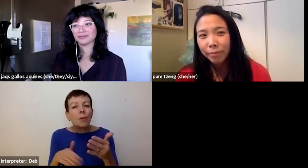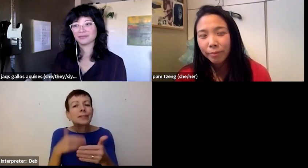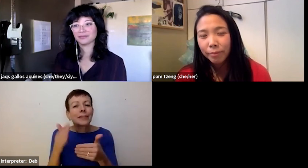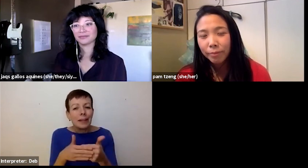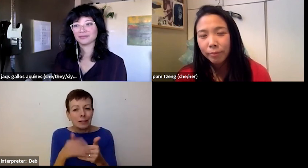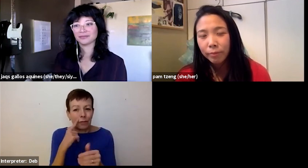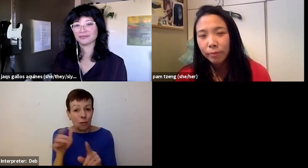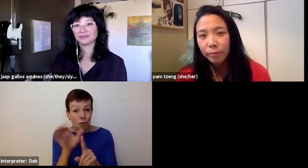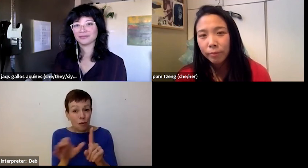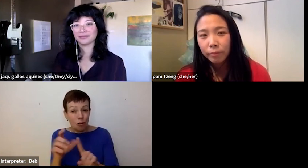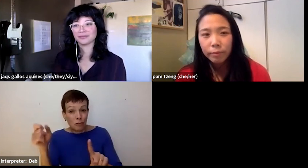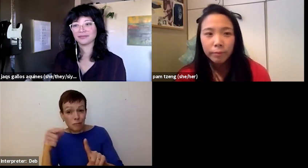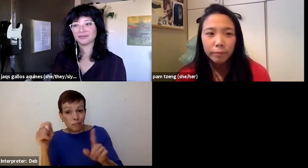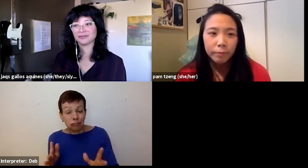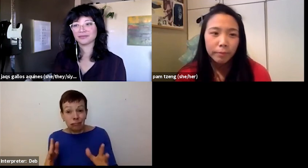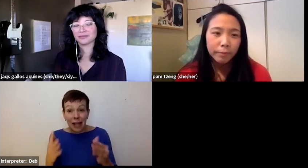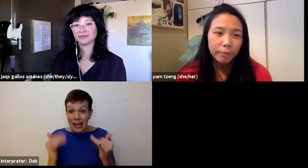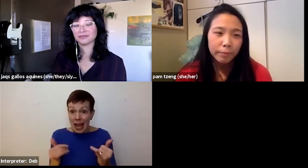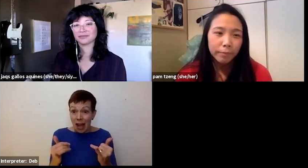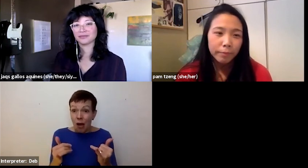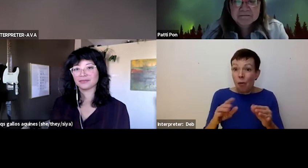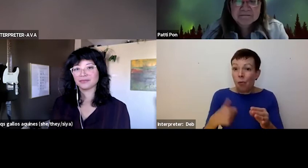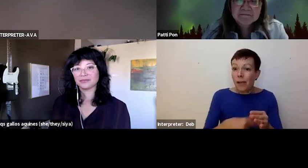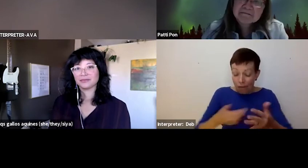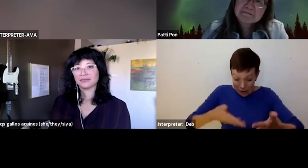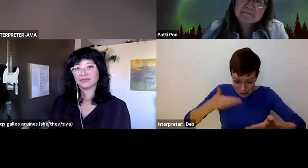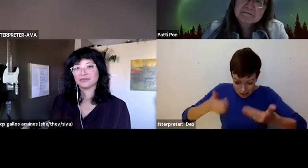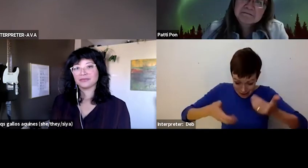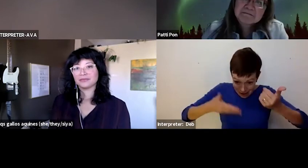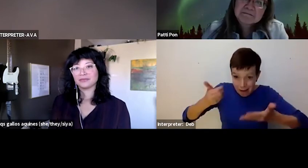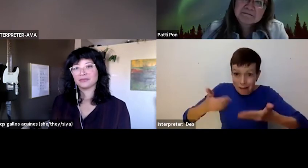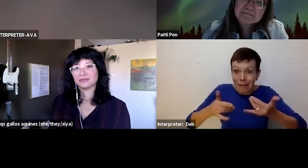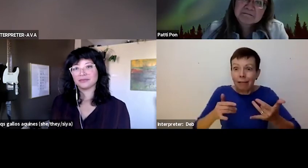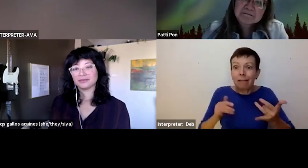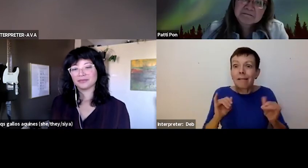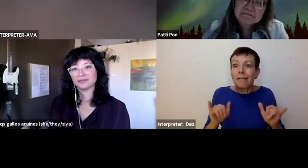We open the can of worms that is impactful in creating equity-seeking community, their